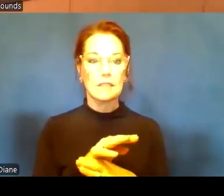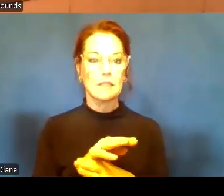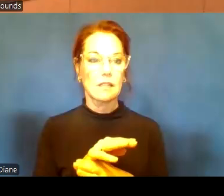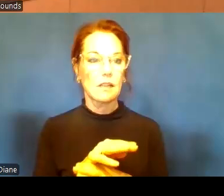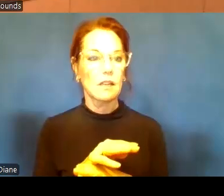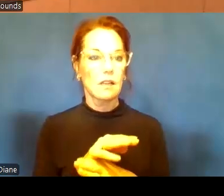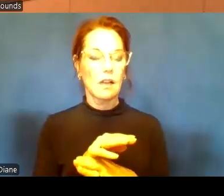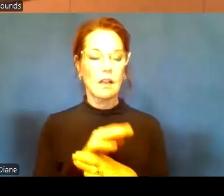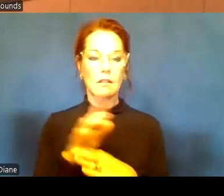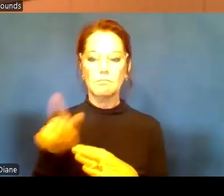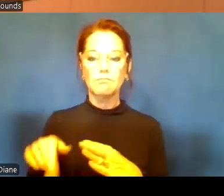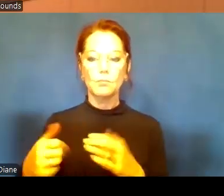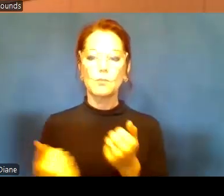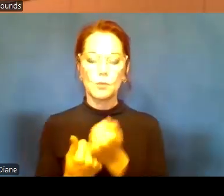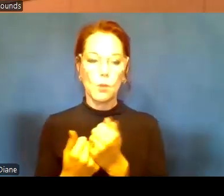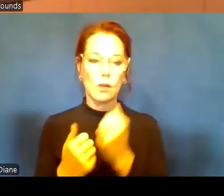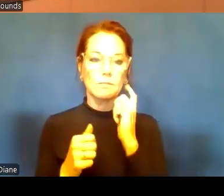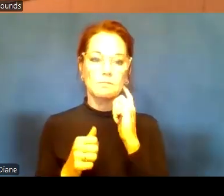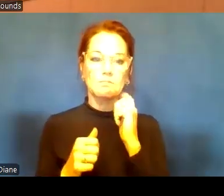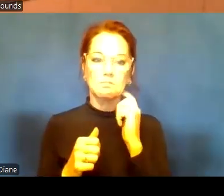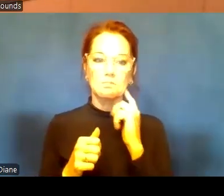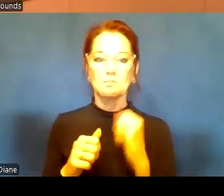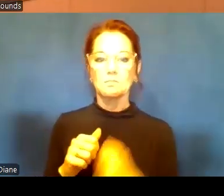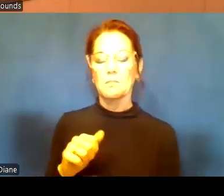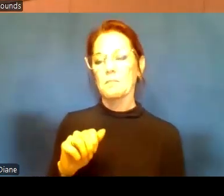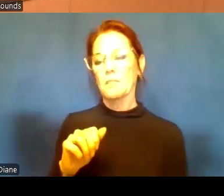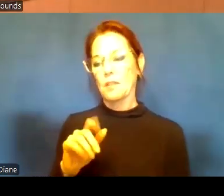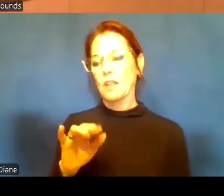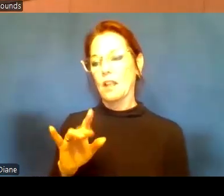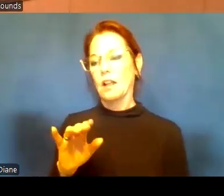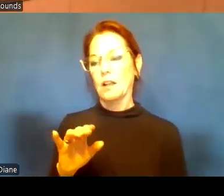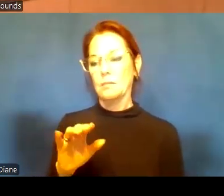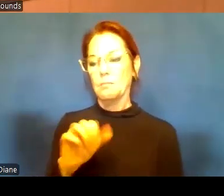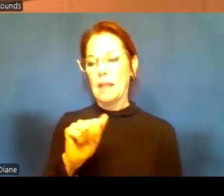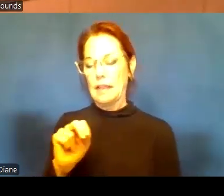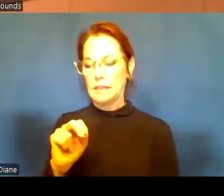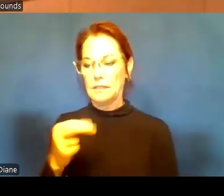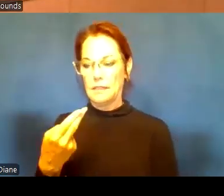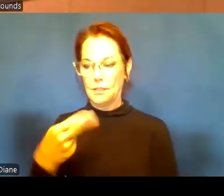aapi owned and I think having that resources for new employees as part of our goals or um